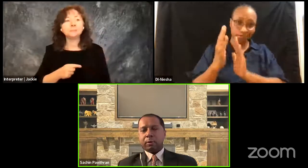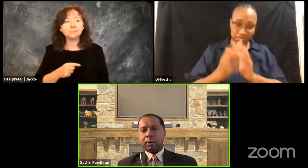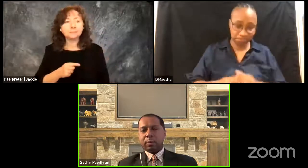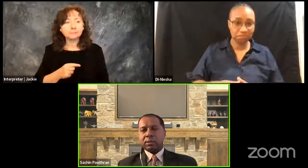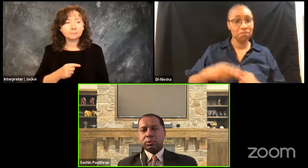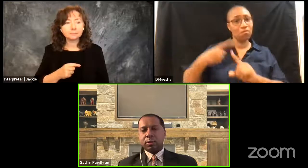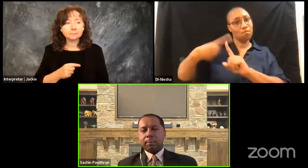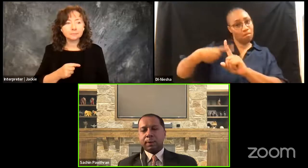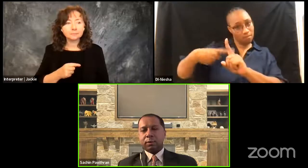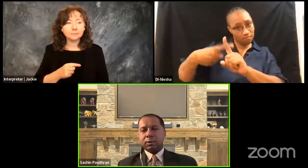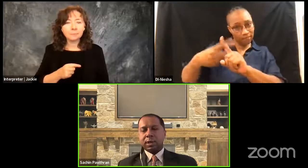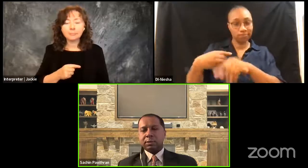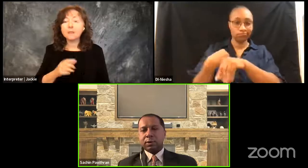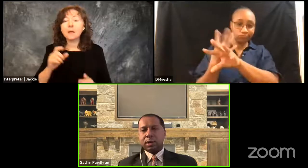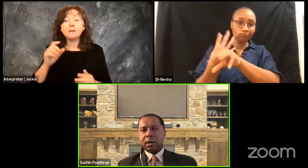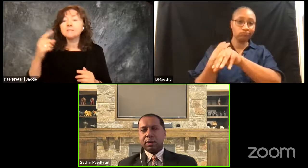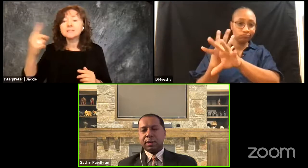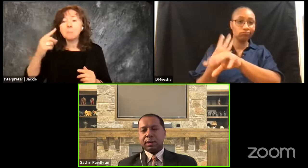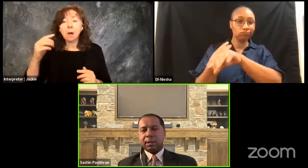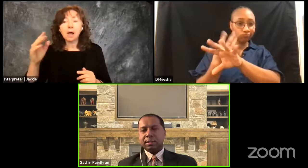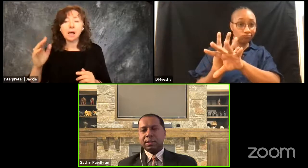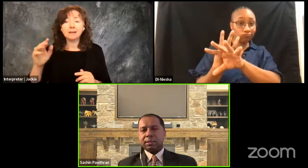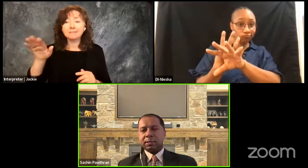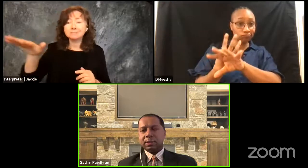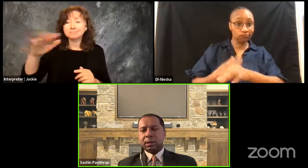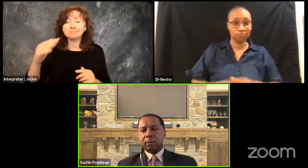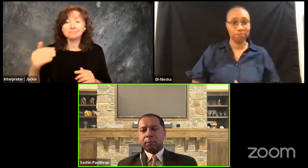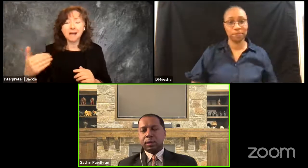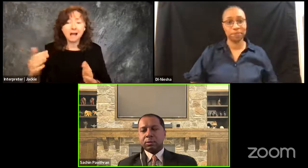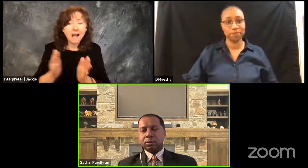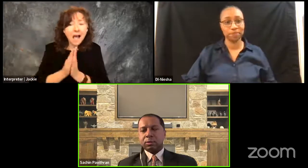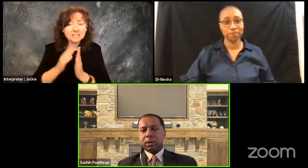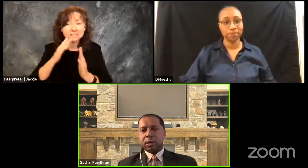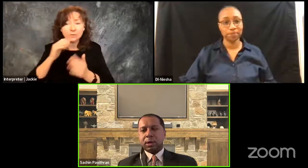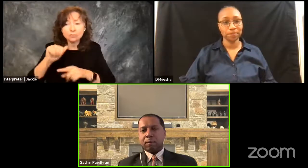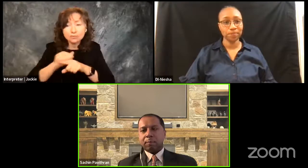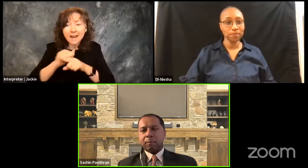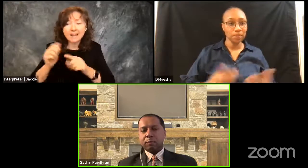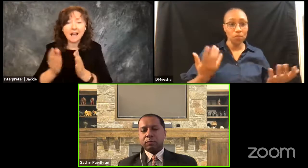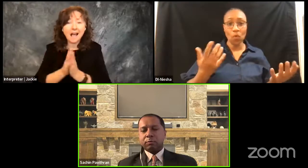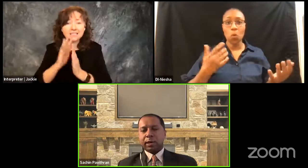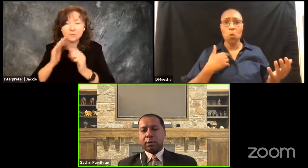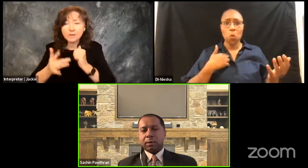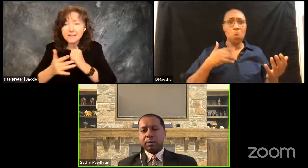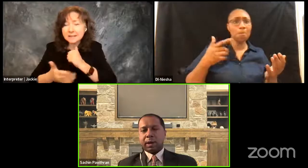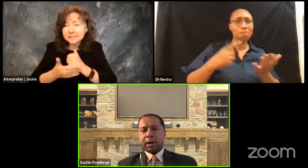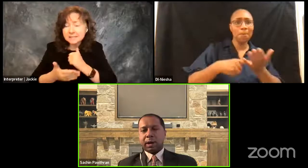When requests do come in for training technical assistance, we do -- so right now, they are